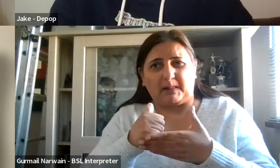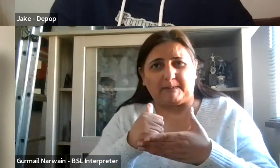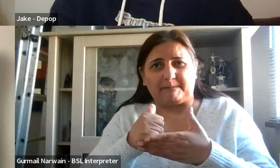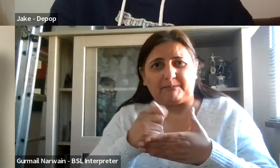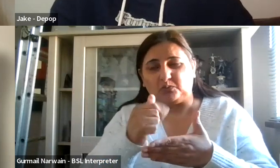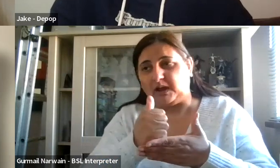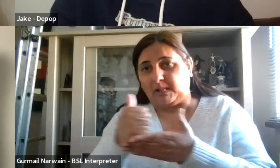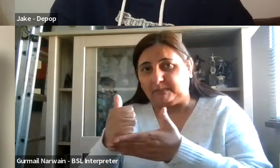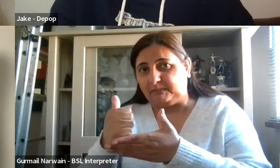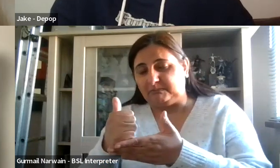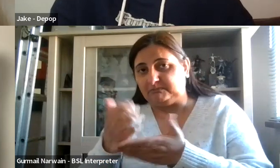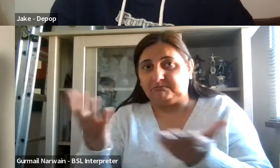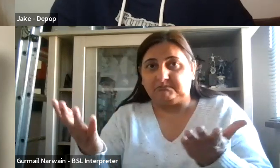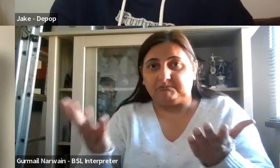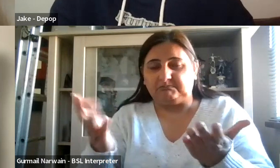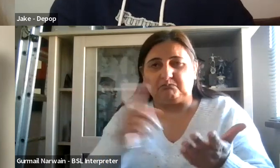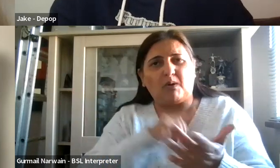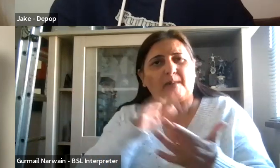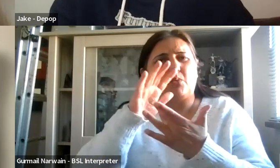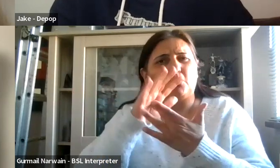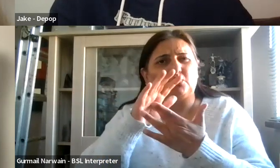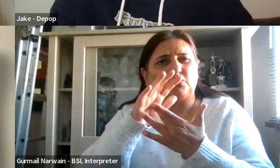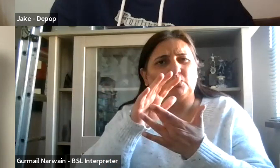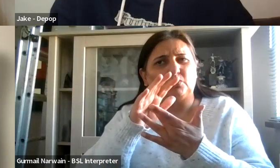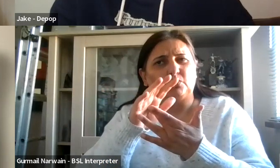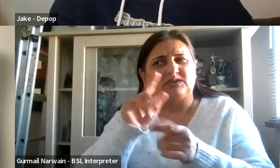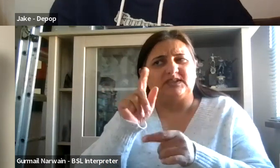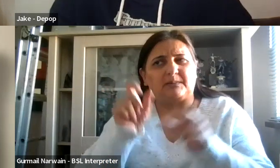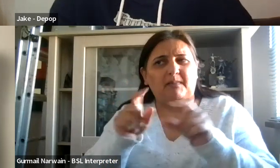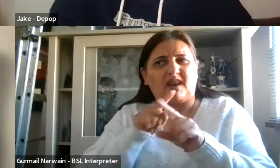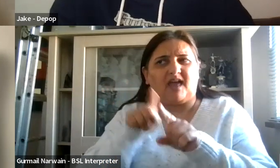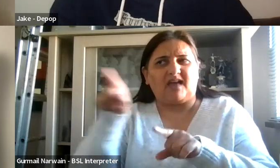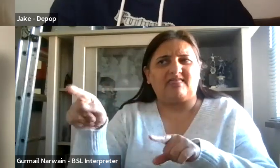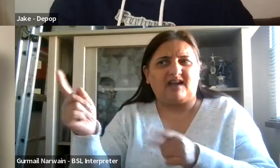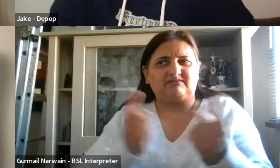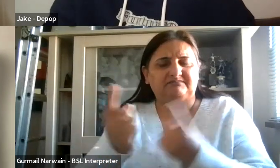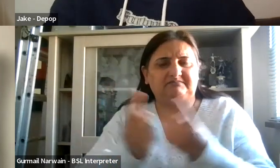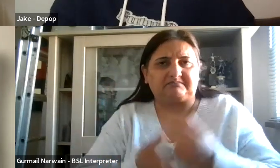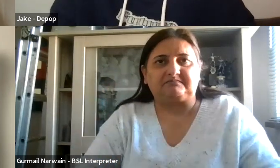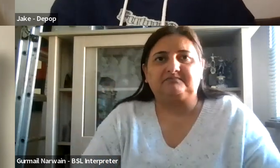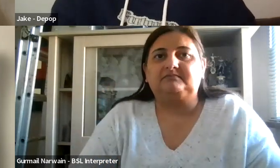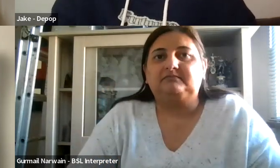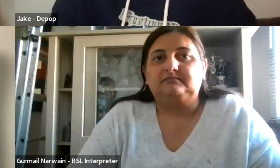to grow. Why, it's important to have that sort of candidates come through. why it's important to have the candidate come there.